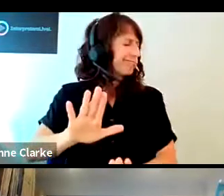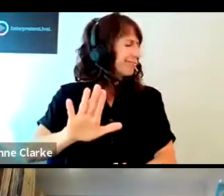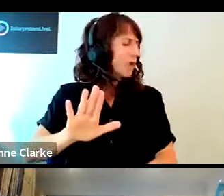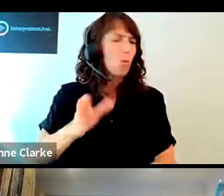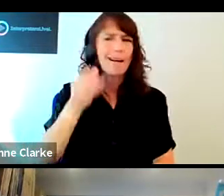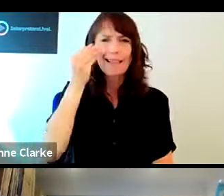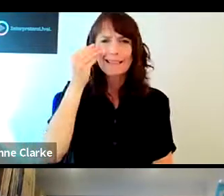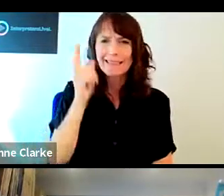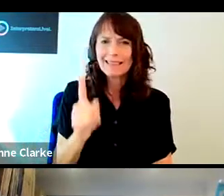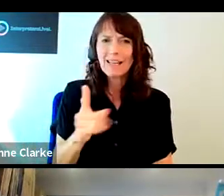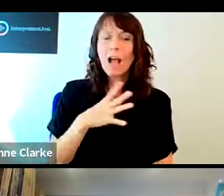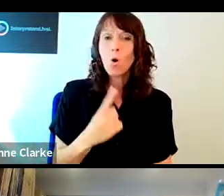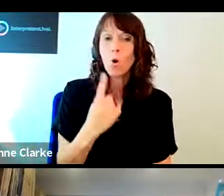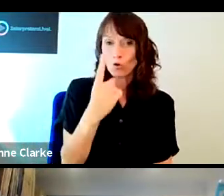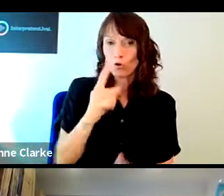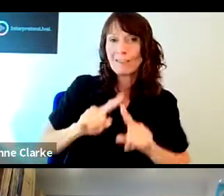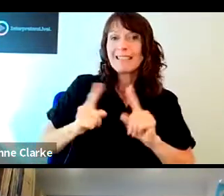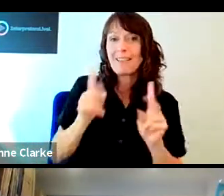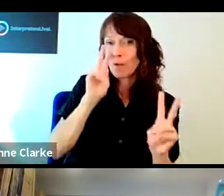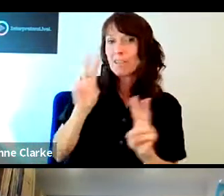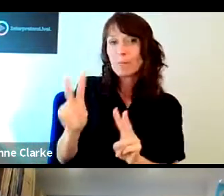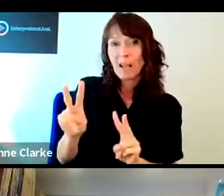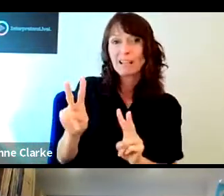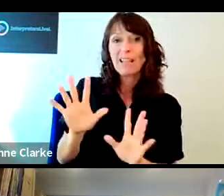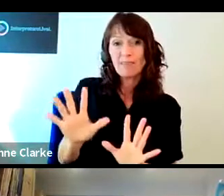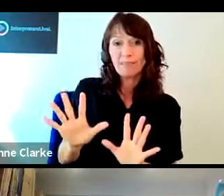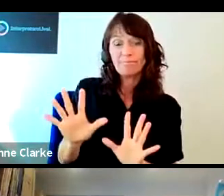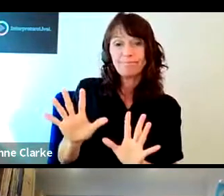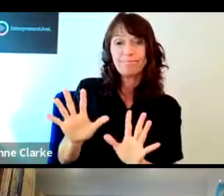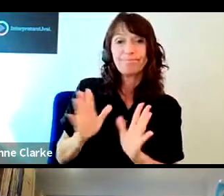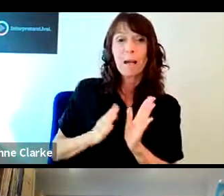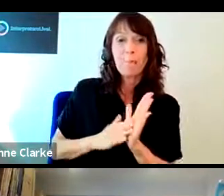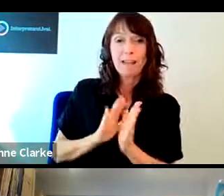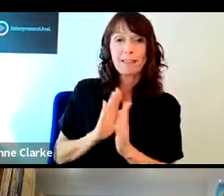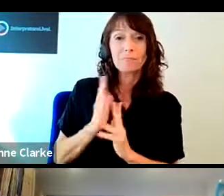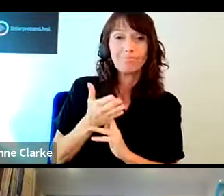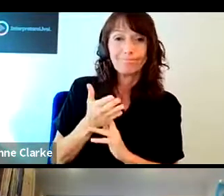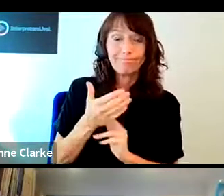to give one more perspective. Sorry, Matt, go ahead. That's absolutely fine. And some people